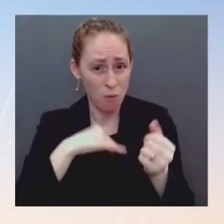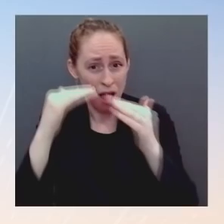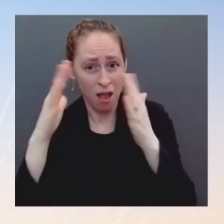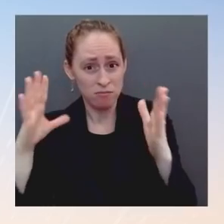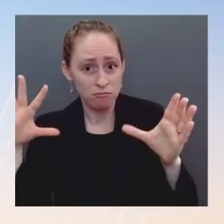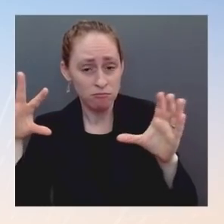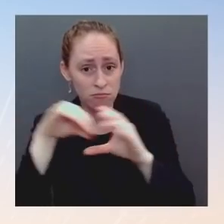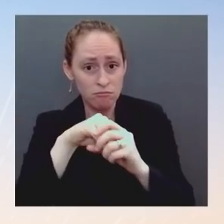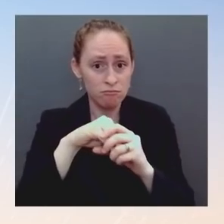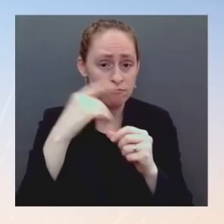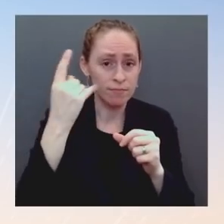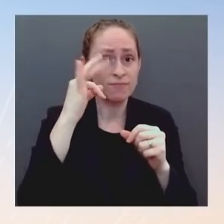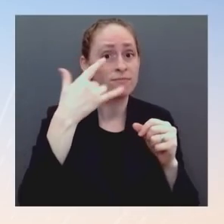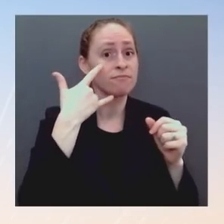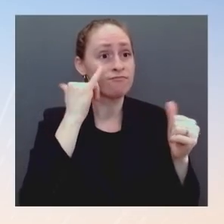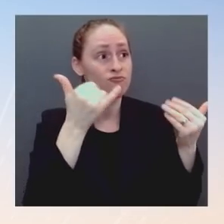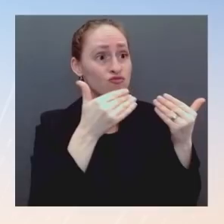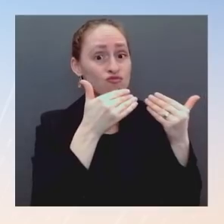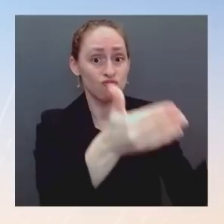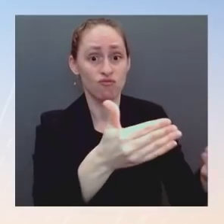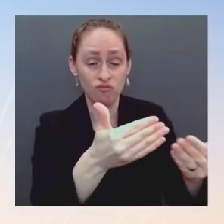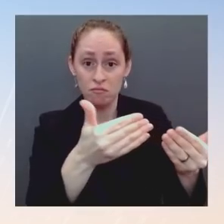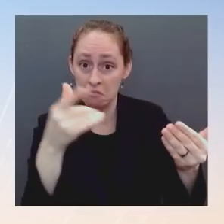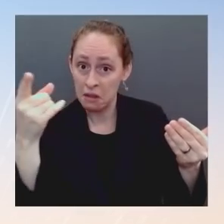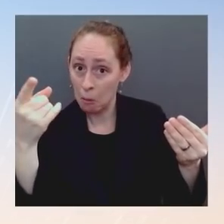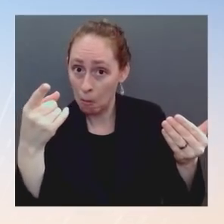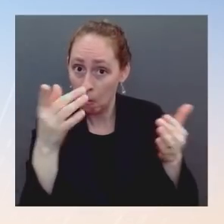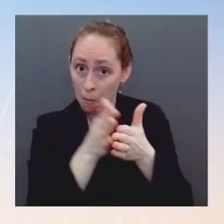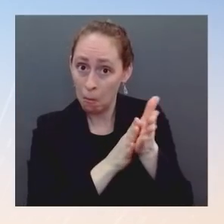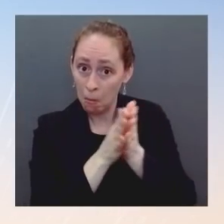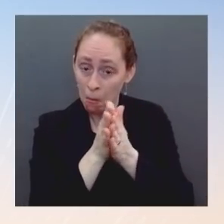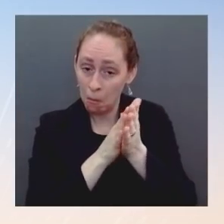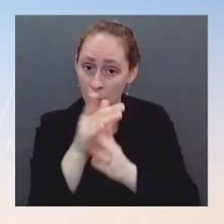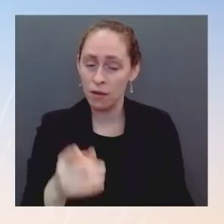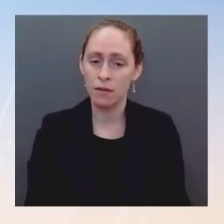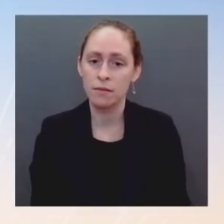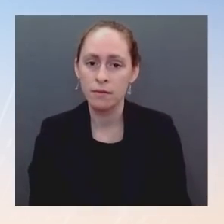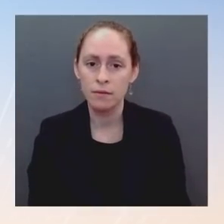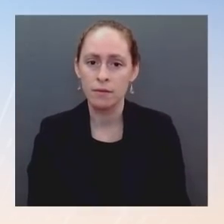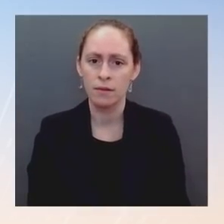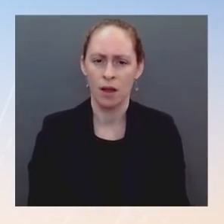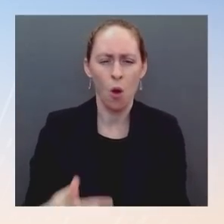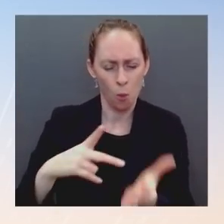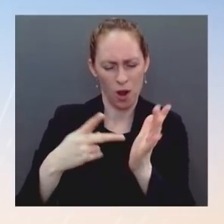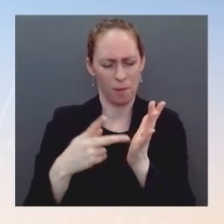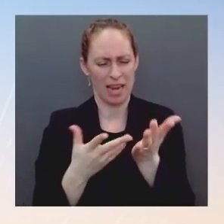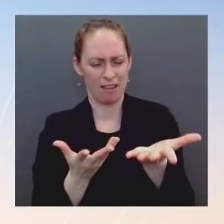Ms. Psaki: In terms of interface in what way? The Press: You know, that if the state were to implement the sort of single-payer plan, that would work with everything else